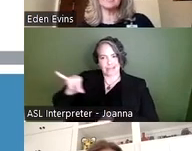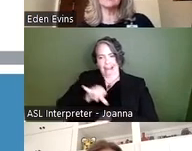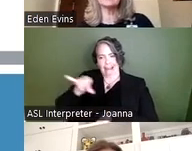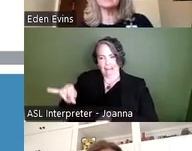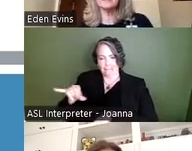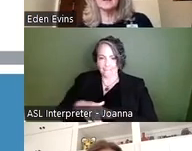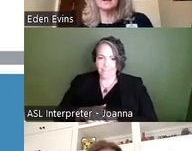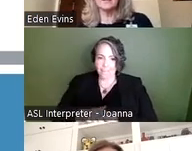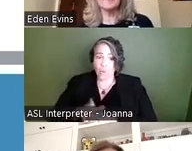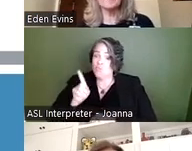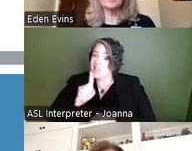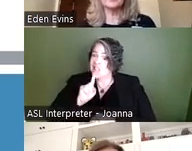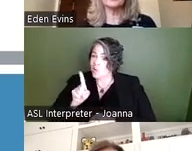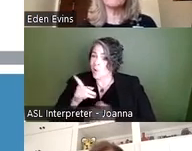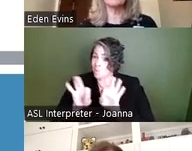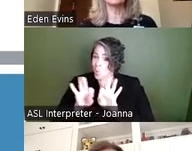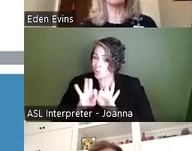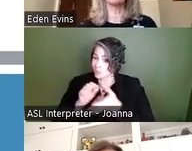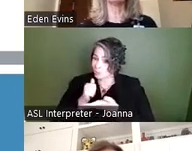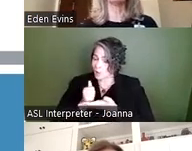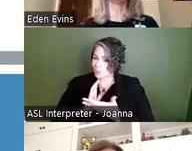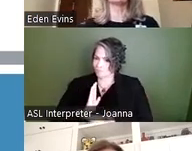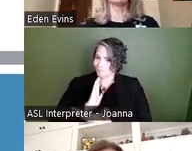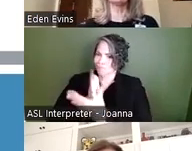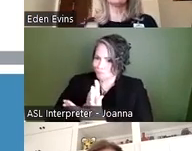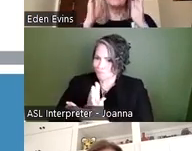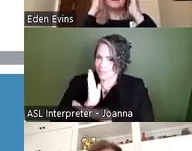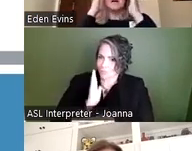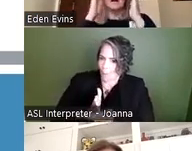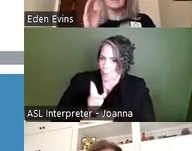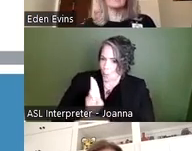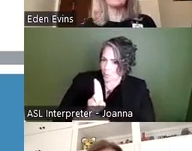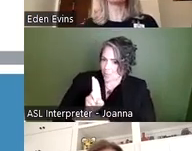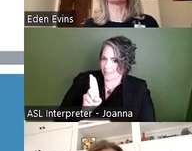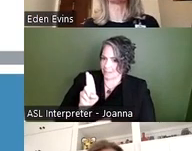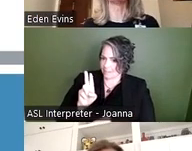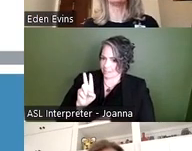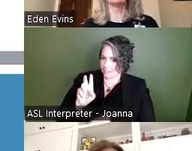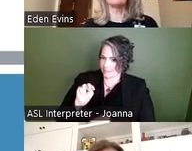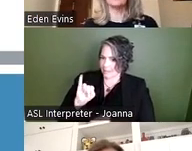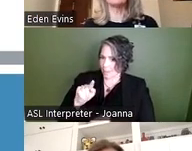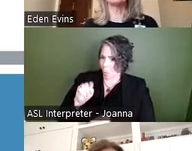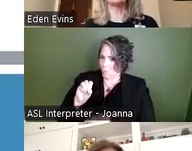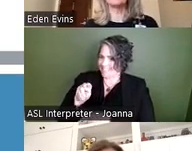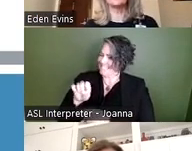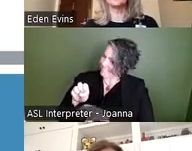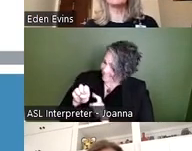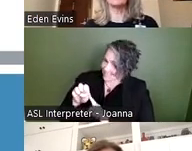adolescents because these the people who really have their whole lifetime to potentially become